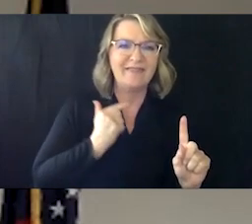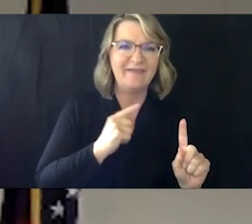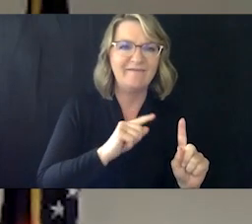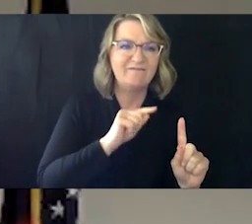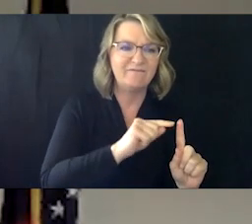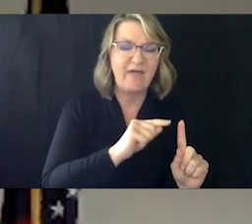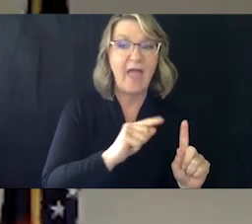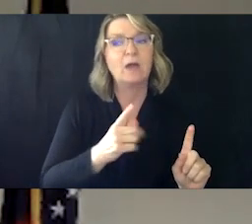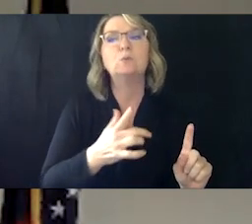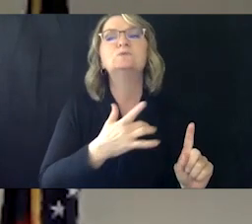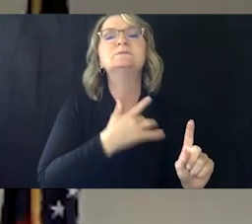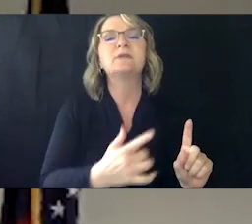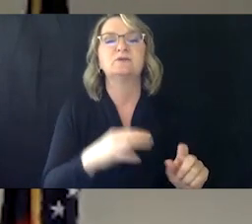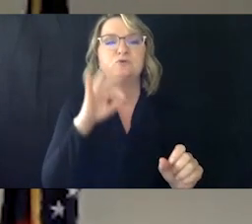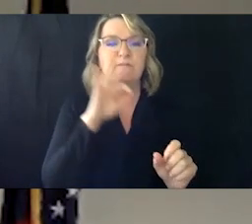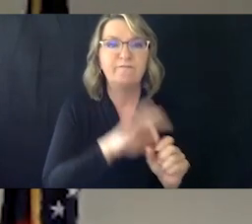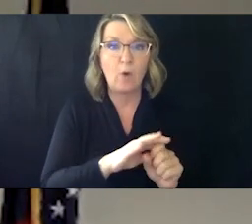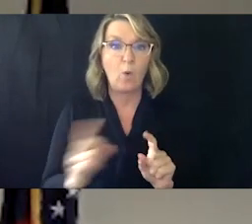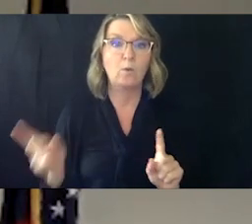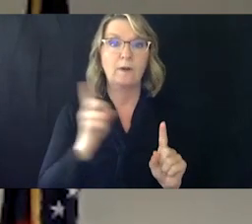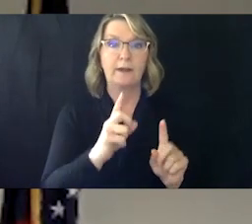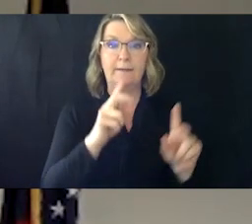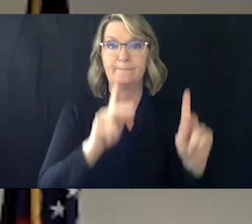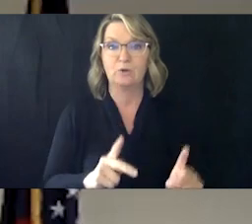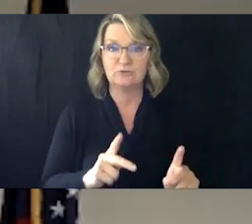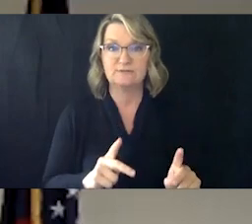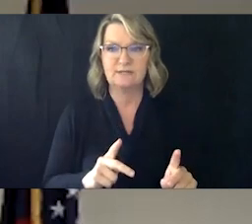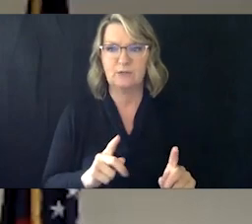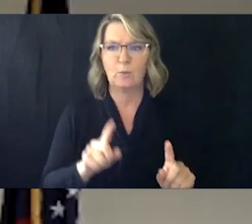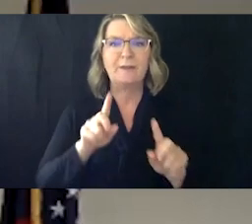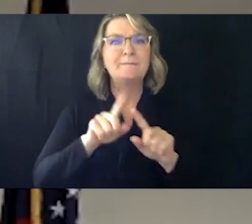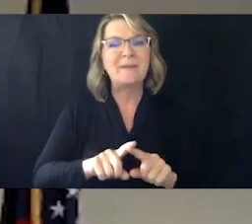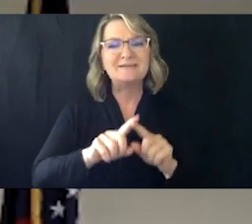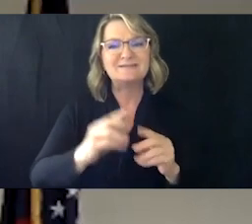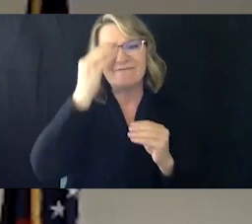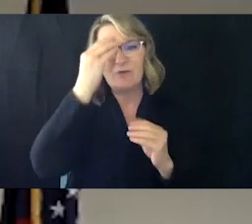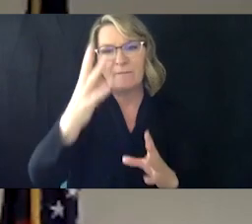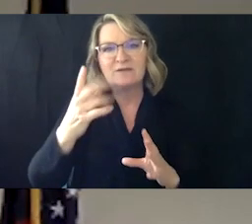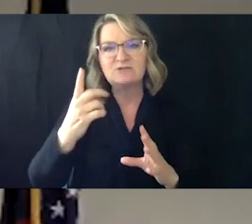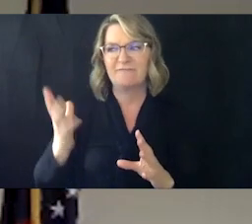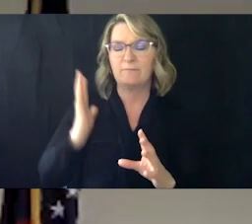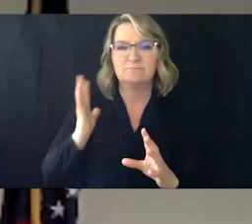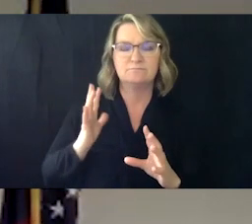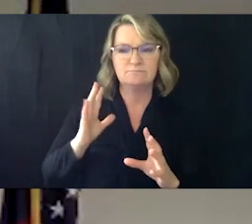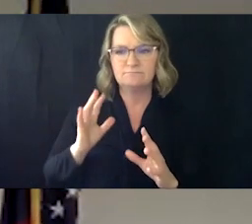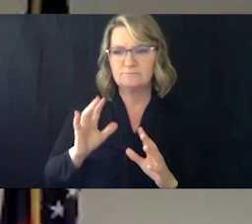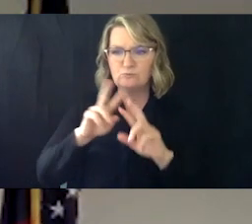in person based on prior elections we use that data then to fill in the gaps for all those other